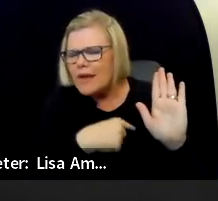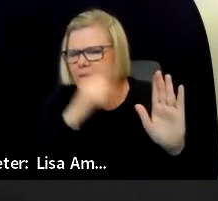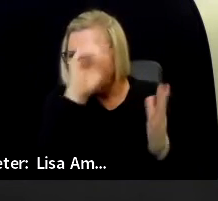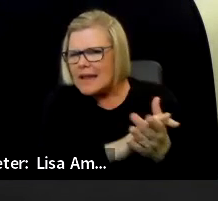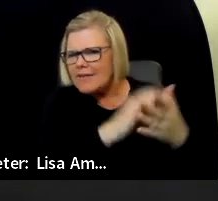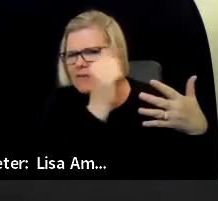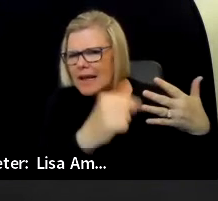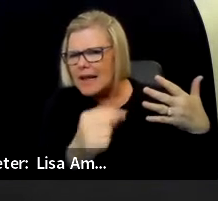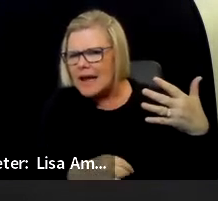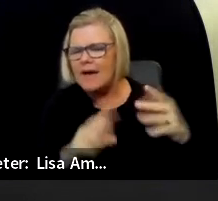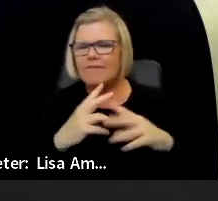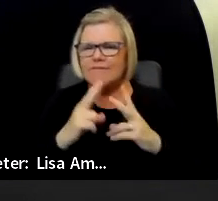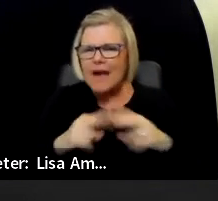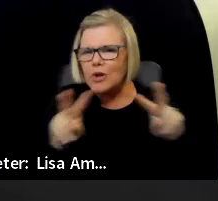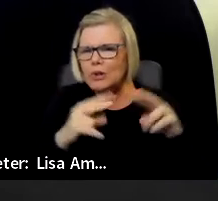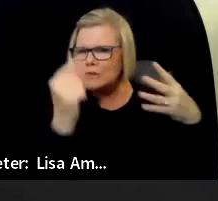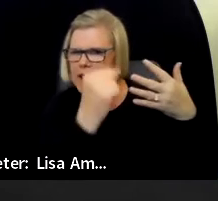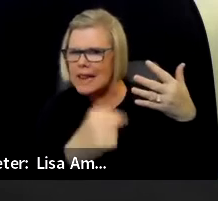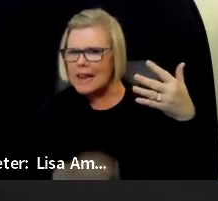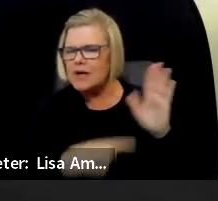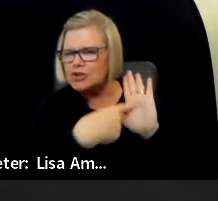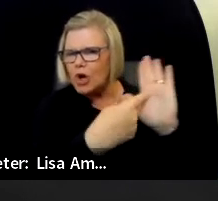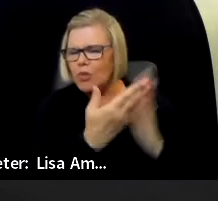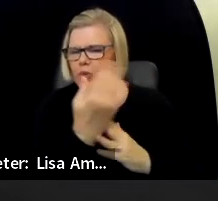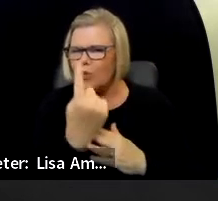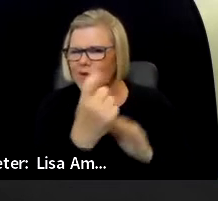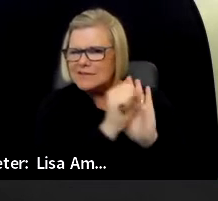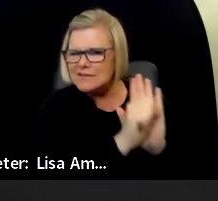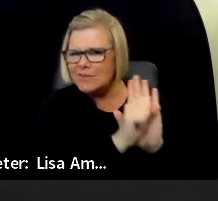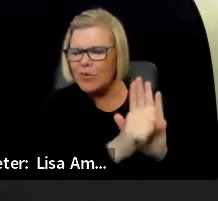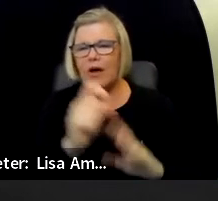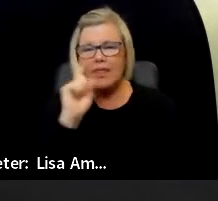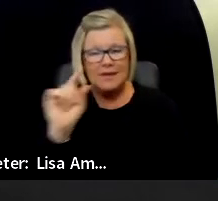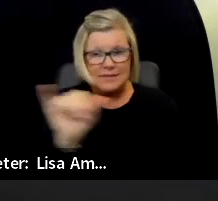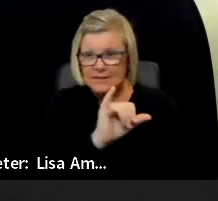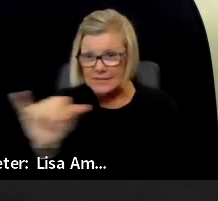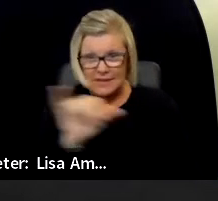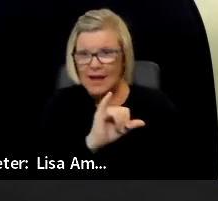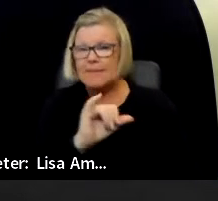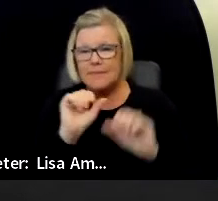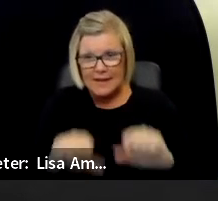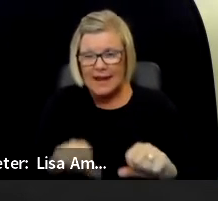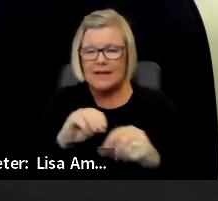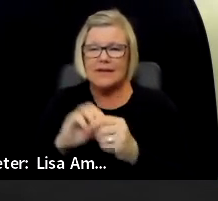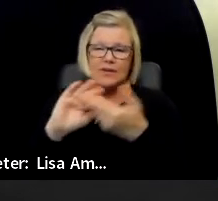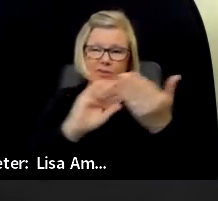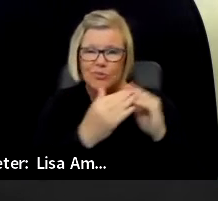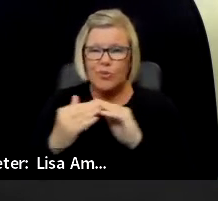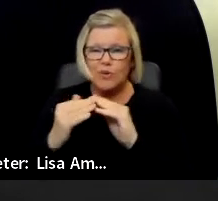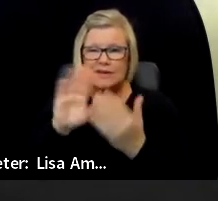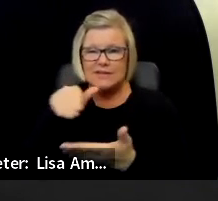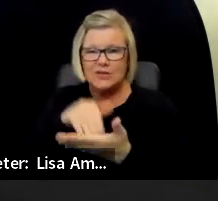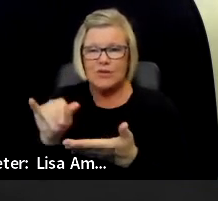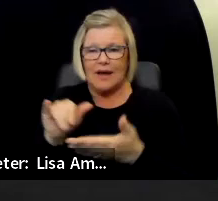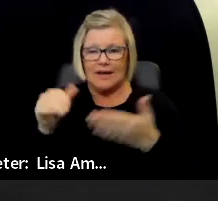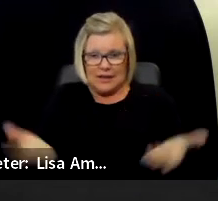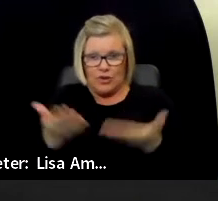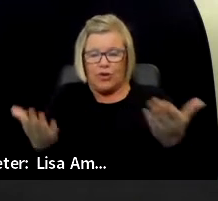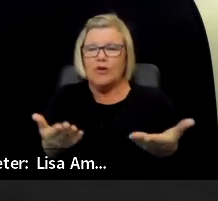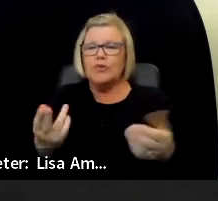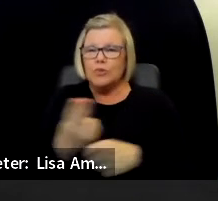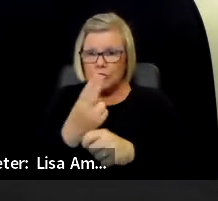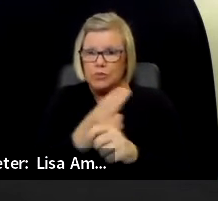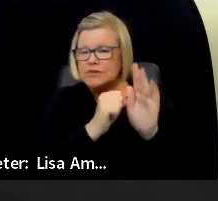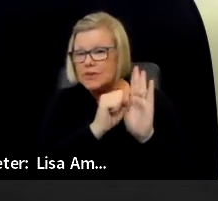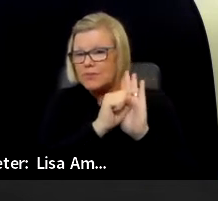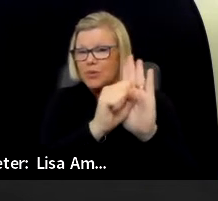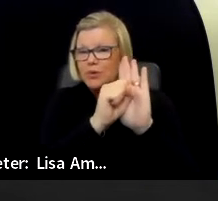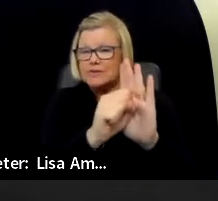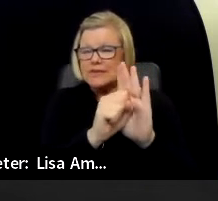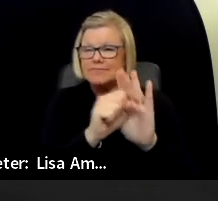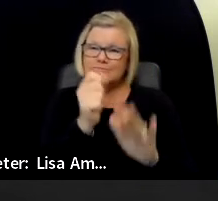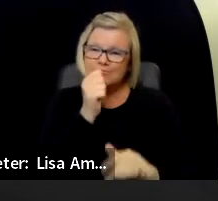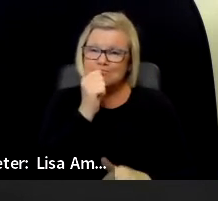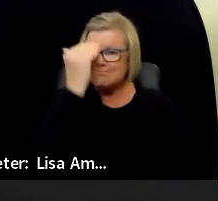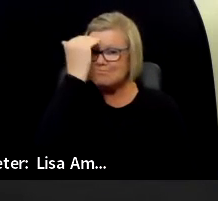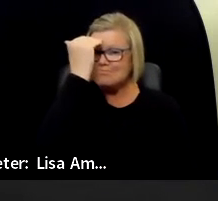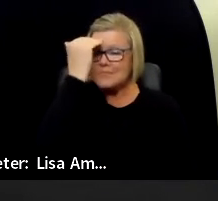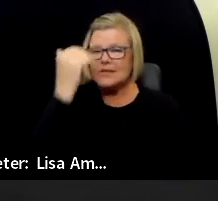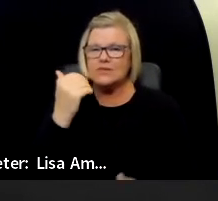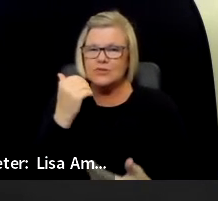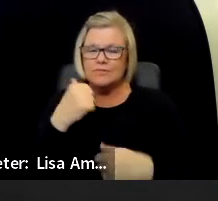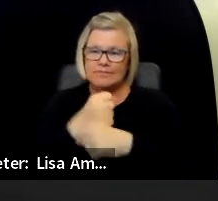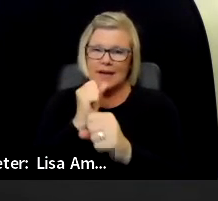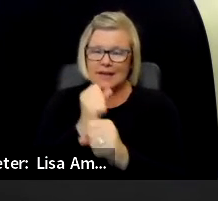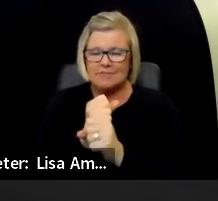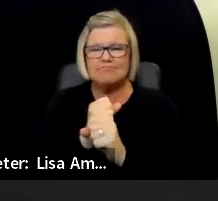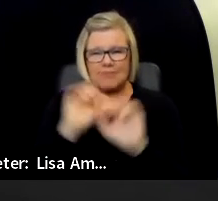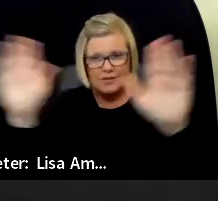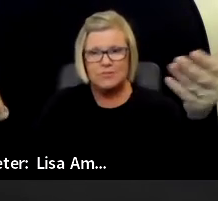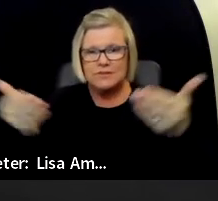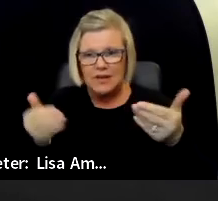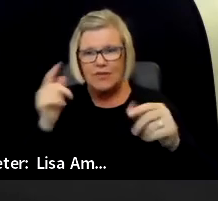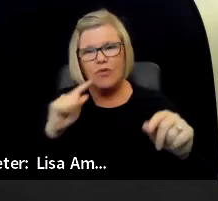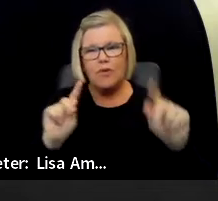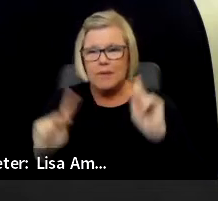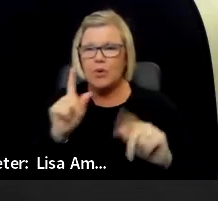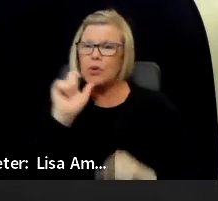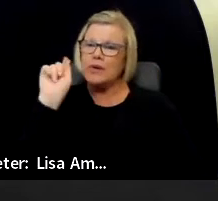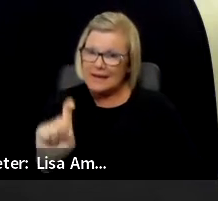VISIBILITY SPEAKS TO SOMEONE'S LIVED EXPERIENCE. IT SIGNALS THAT YOU ARE WELCOME HERE. VISIBILITY IS LIKE HAVING INSIGHT OR KNOWLEDGE ABOUT HOW PEOPLE ARE WELCOME. I REMEMBER GROWING UP WITH PARENTS IN THE DEEP SOUTH THAT AT CERTAIN RESTAURANTS OR CAR DEALERSHIPS OR WHATEVER, THERE MAY BE DIFFERENT SYMBOLS USED IN ADVERTISING AND THAT WAS LIKE INSIDE SPEAK, SAID, HEY, YOU KNOW, WE BELIEVE THESE CERTAIN THINGS